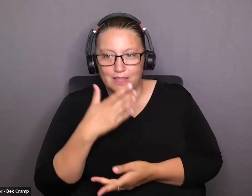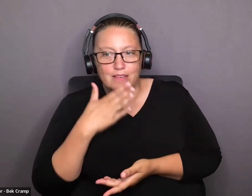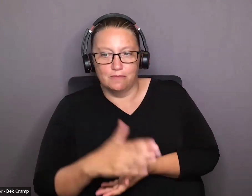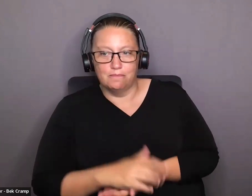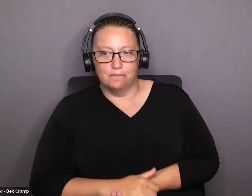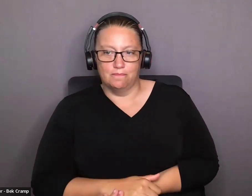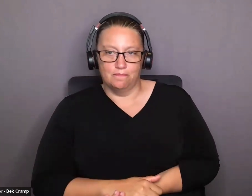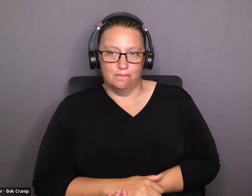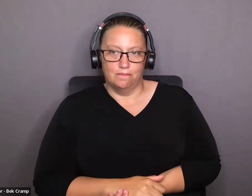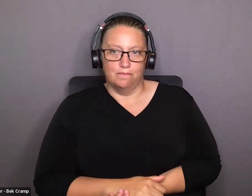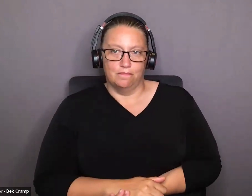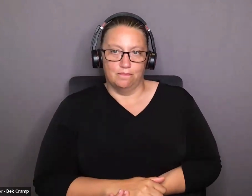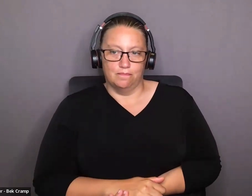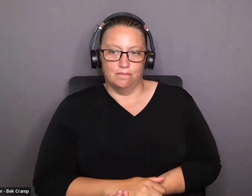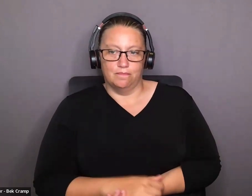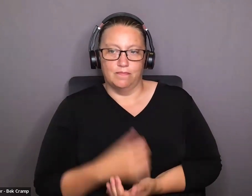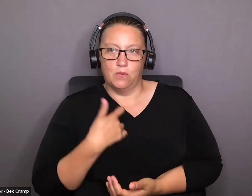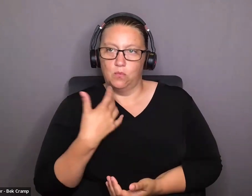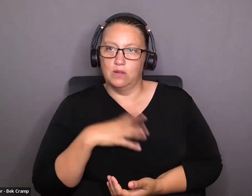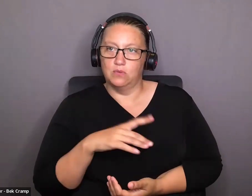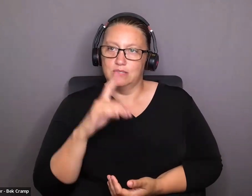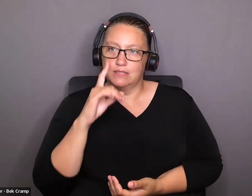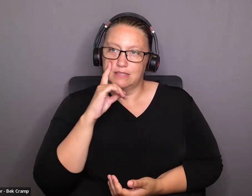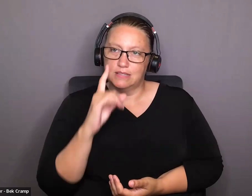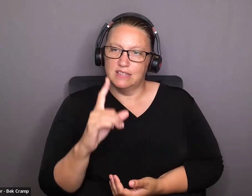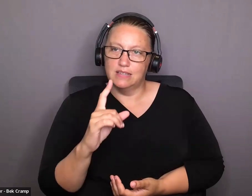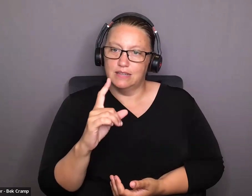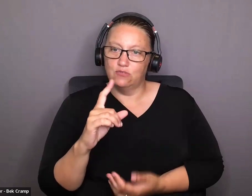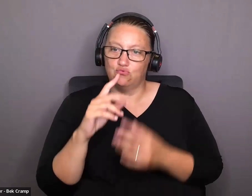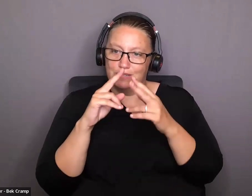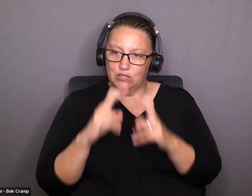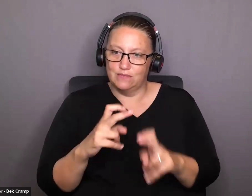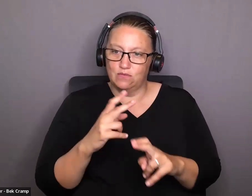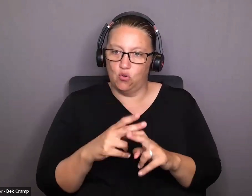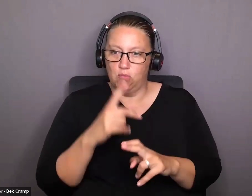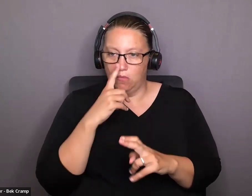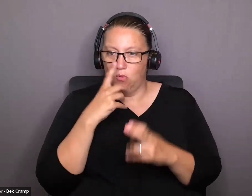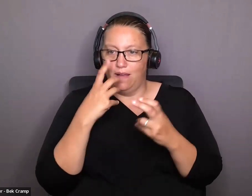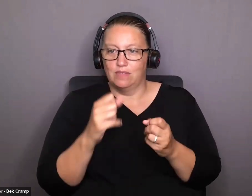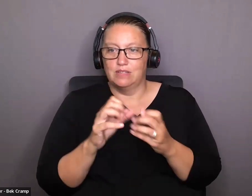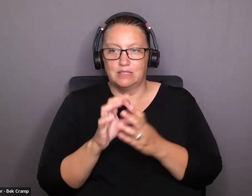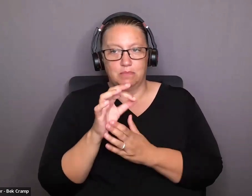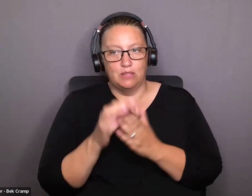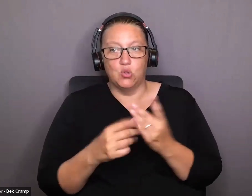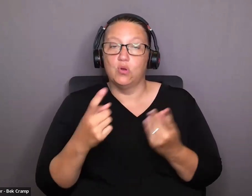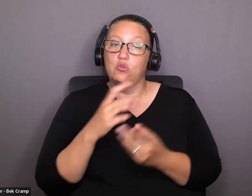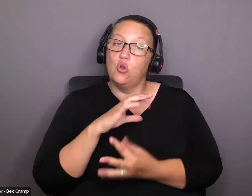I would like to see research into people with disability who are nonverbal and often high